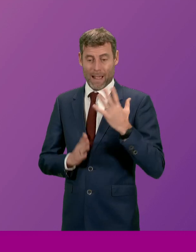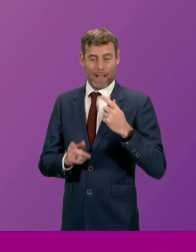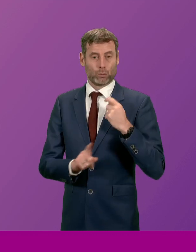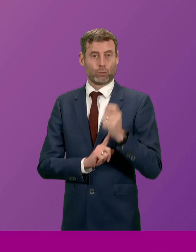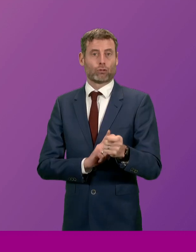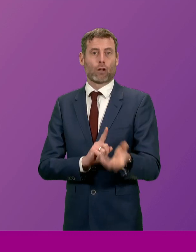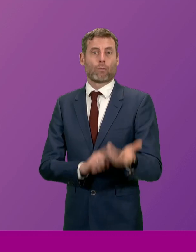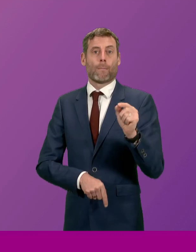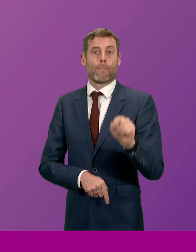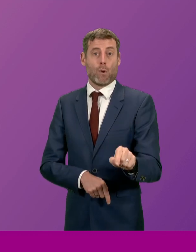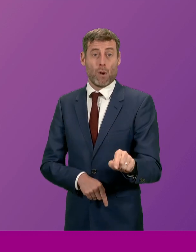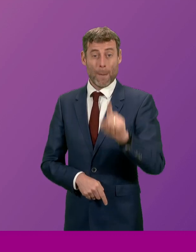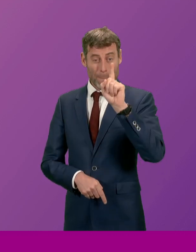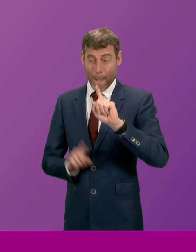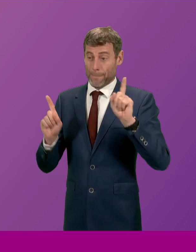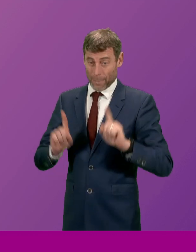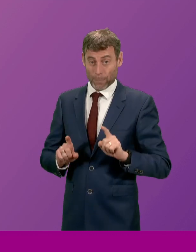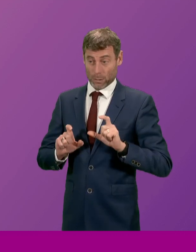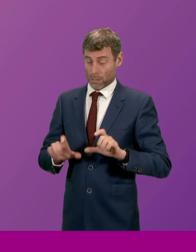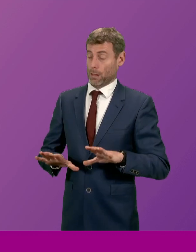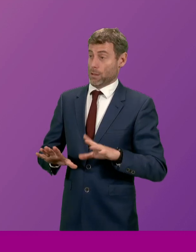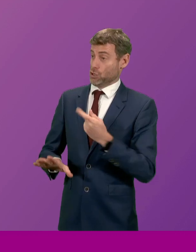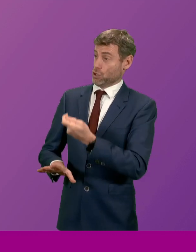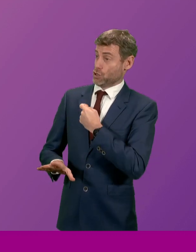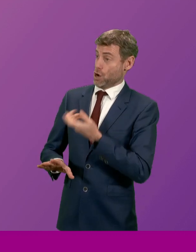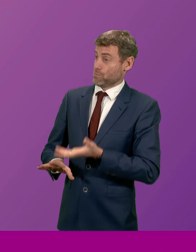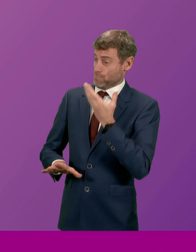still struggling with cost of living pressures. It demonstrates further how